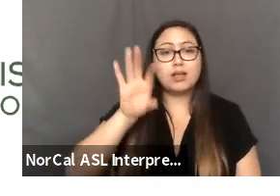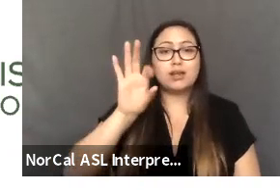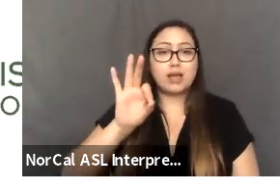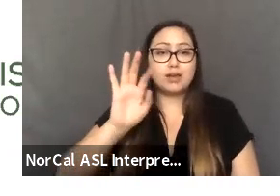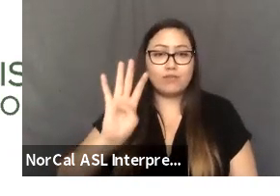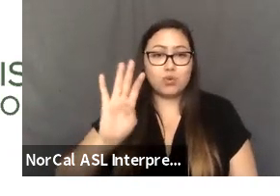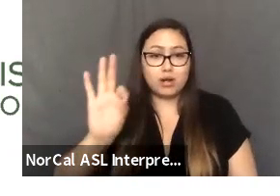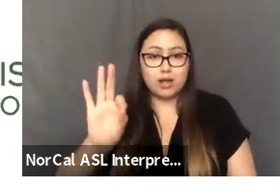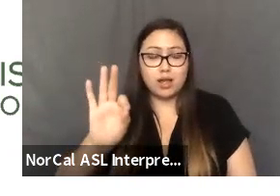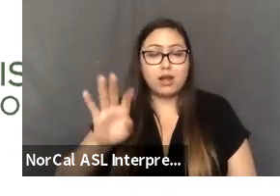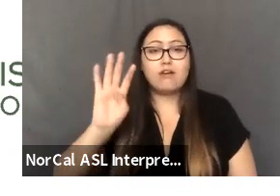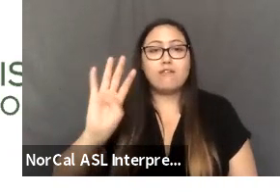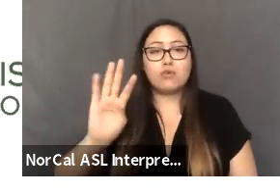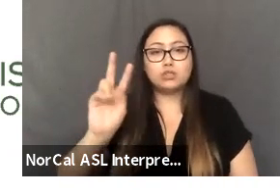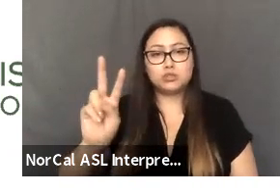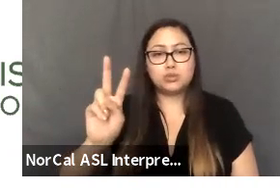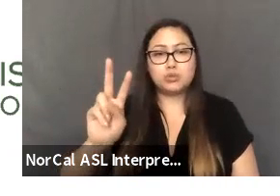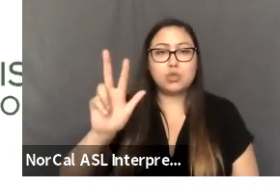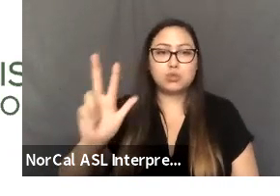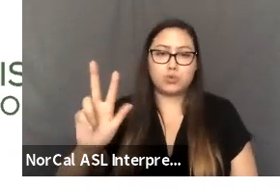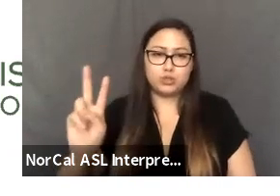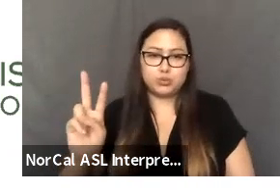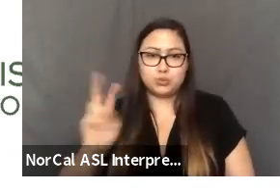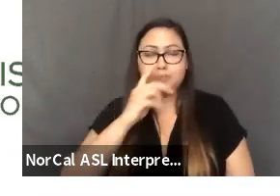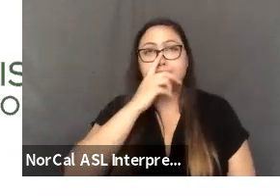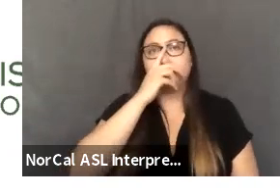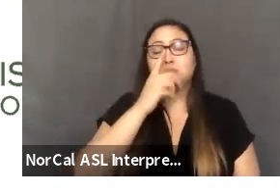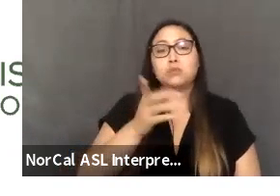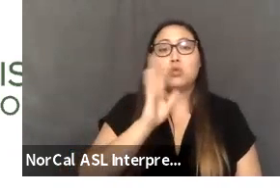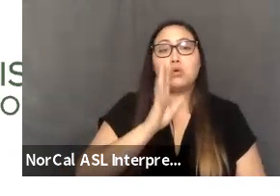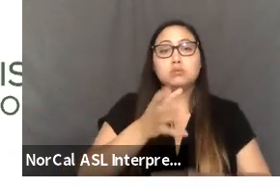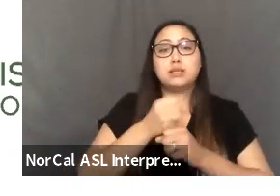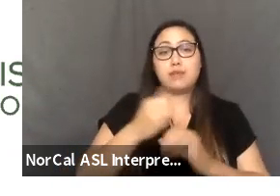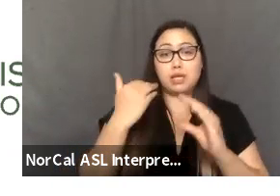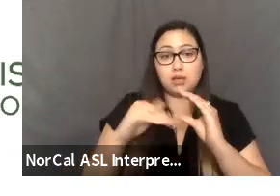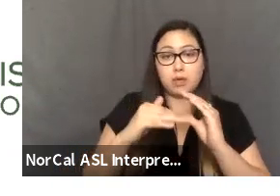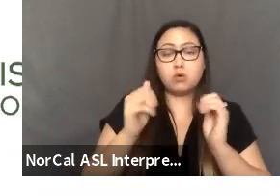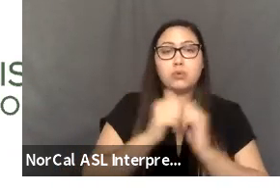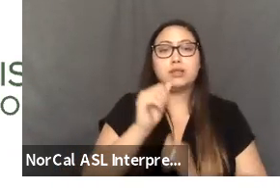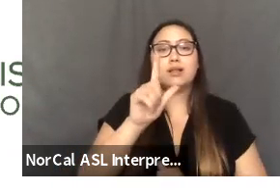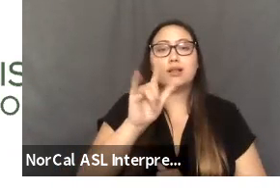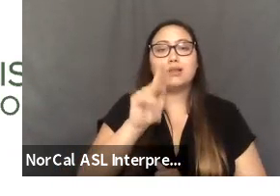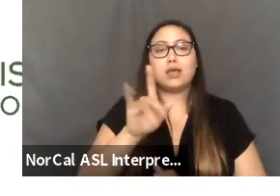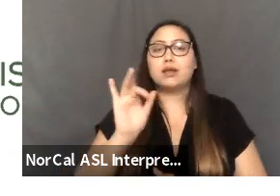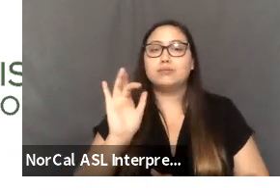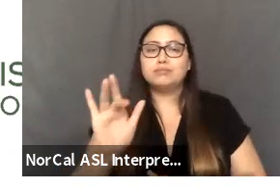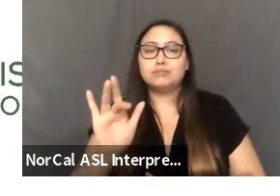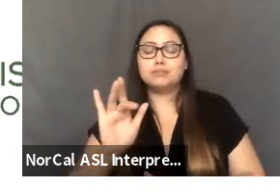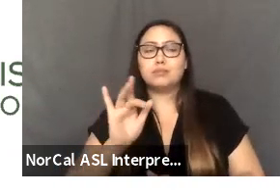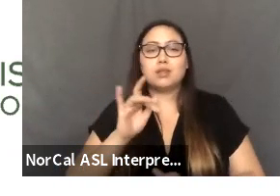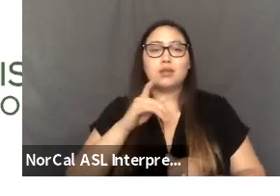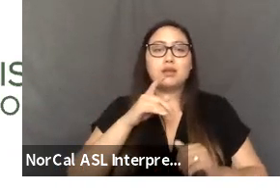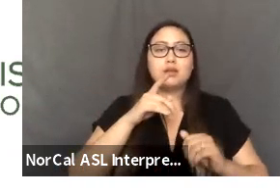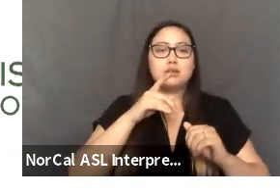4232. You will receive an email with a link to an online session evaluation. Please complete that